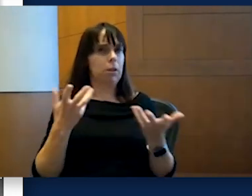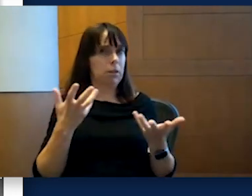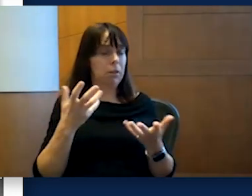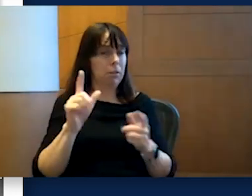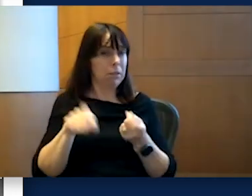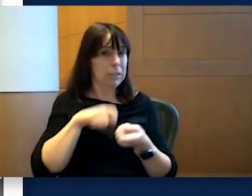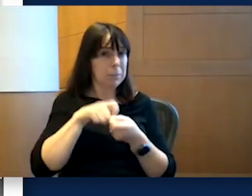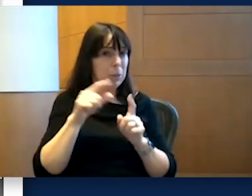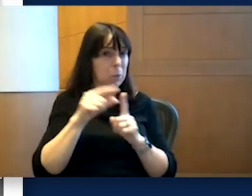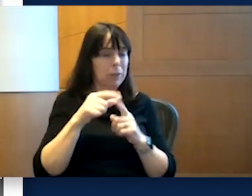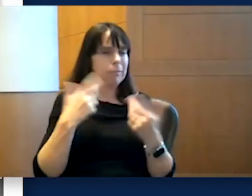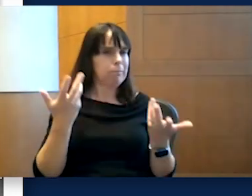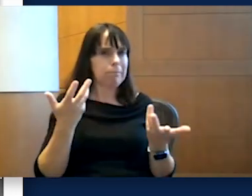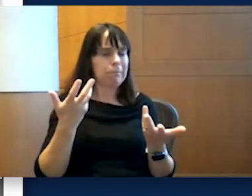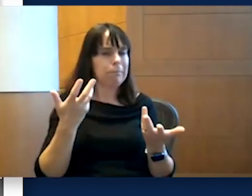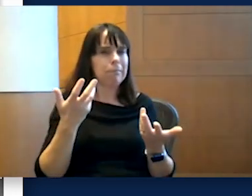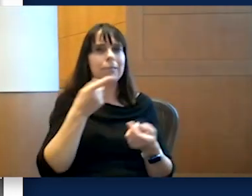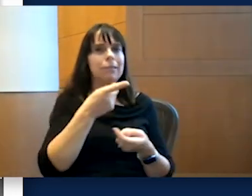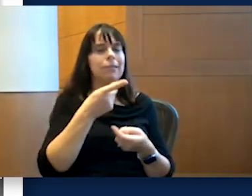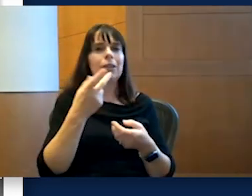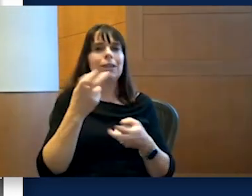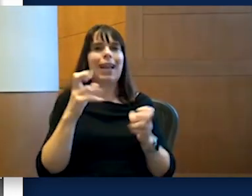It's kind of like trying to listen to me from out in the hallway. You might be able to hear that I'm speaking, but what am I saying? You know, you're outside this room. When you go putting electrodes inside the skull, you end up with much better recordings. You've got the person inside.